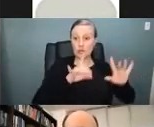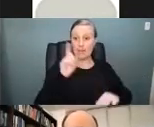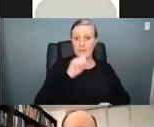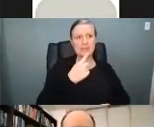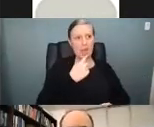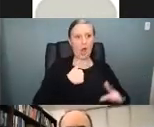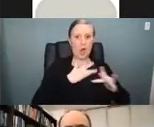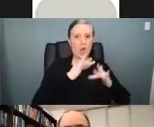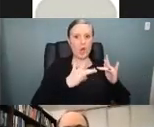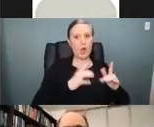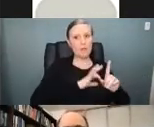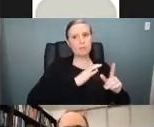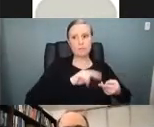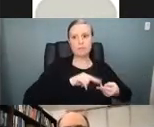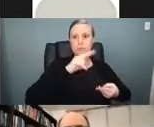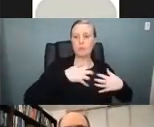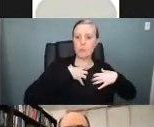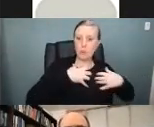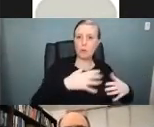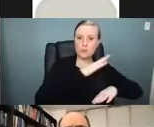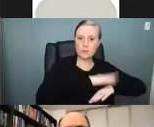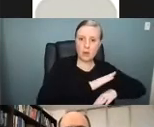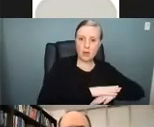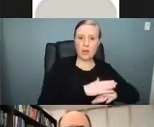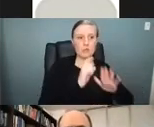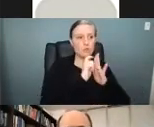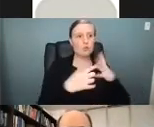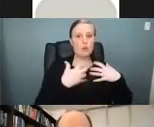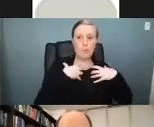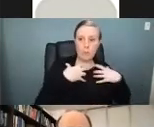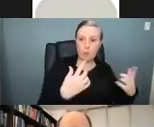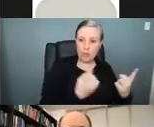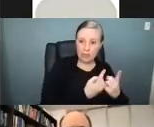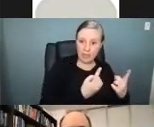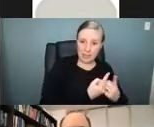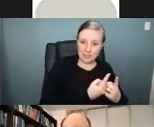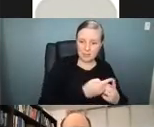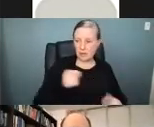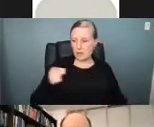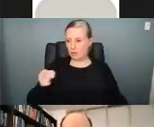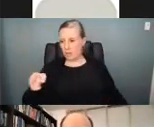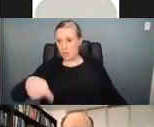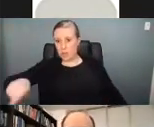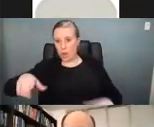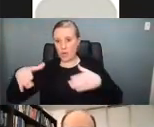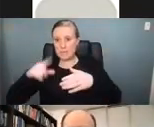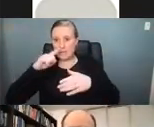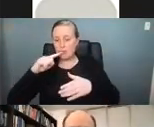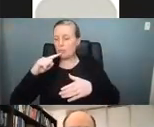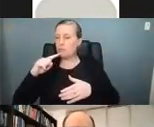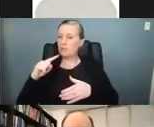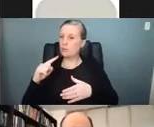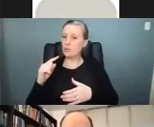range of things online. A considerably smaller group of them reported developing better digital